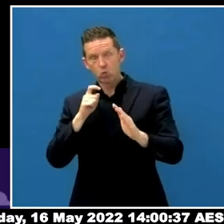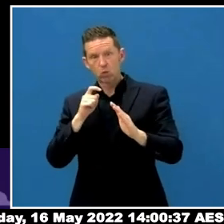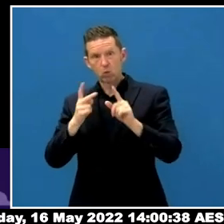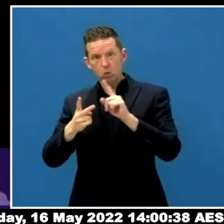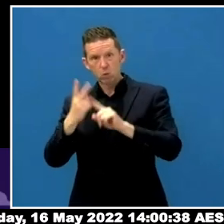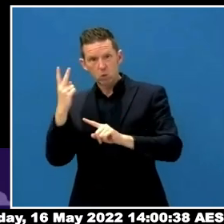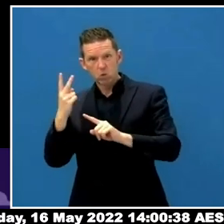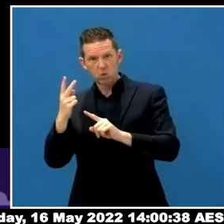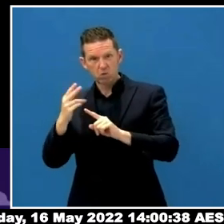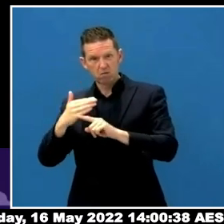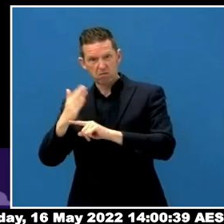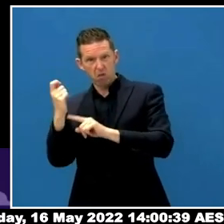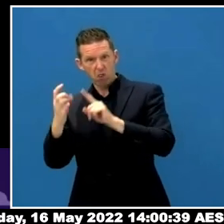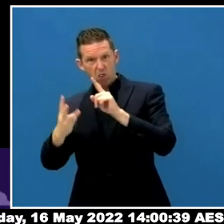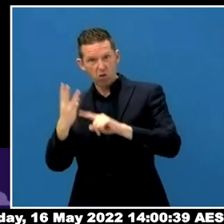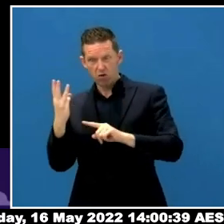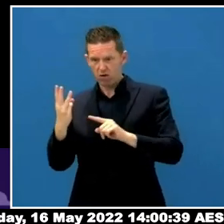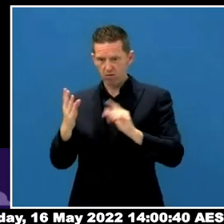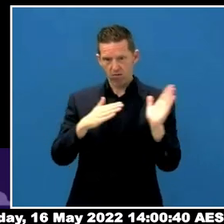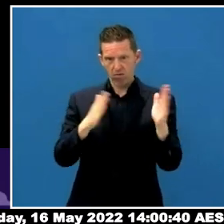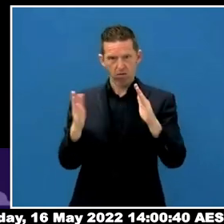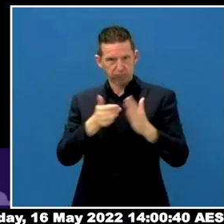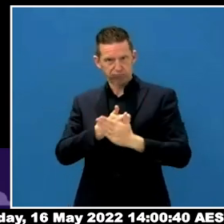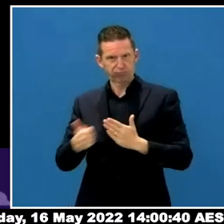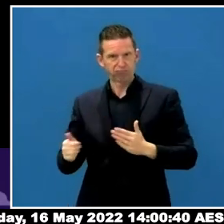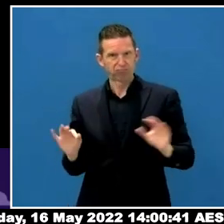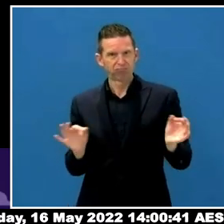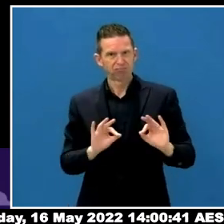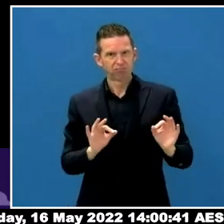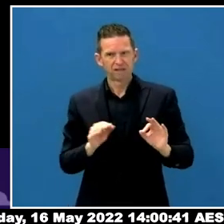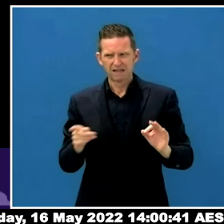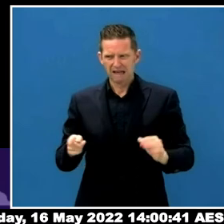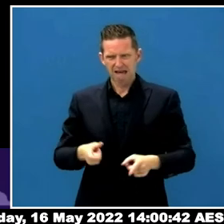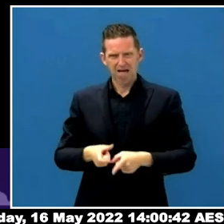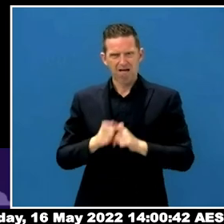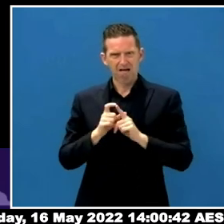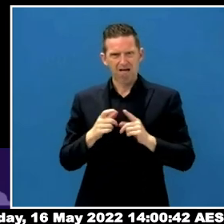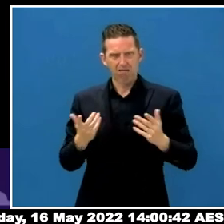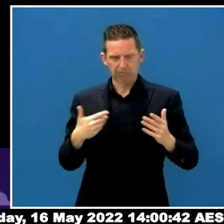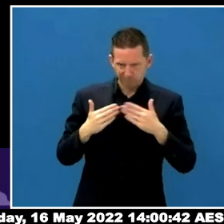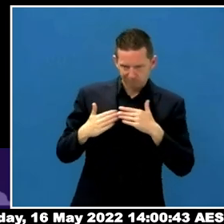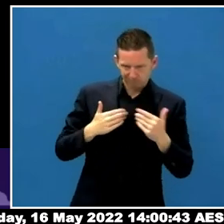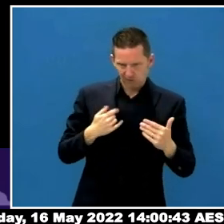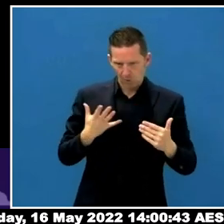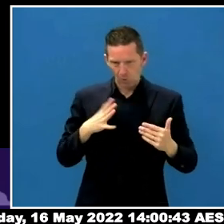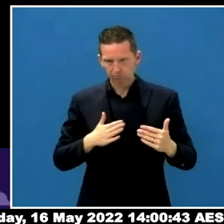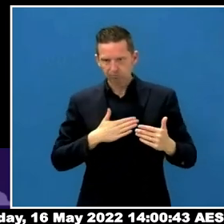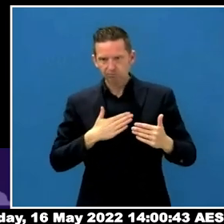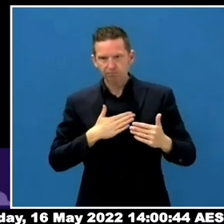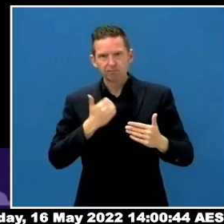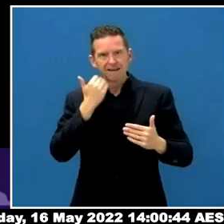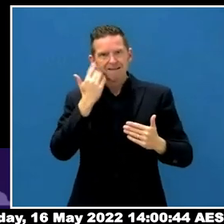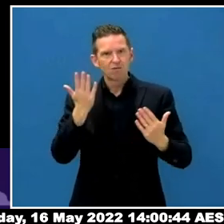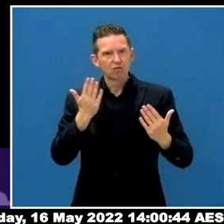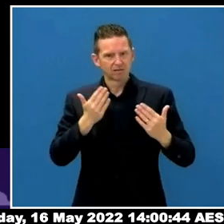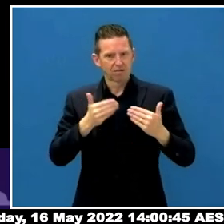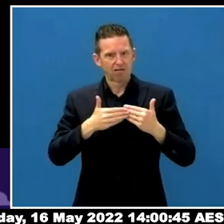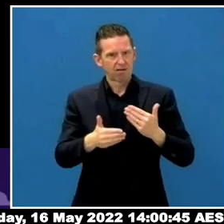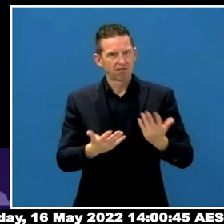and dropped off, it's very hard to organise different appointments and do what you need to do with life. MR FOGARTY: And did that negatively impact Simon as well?